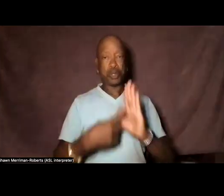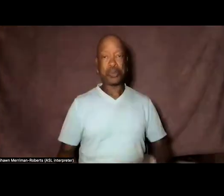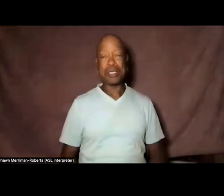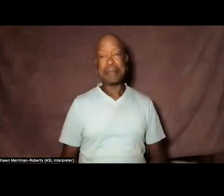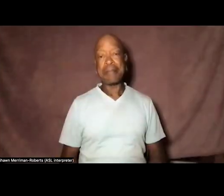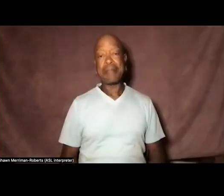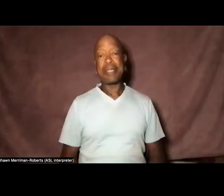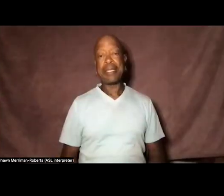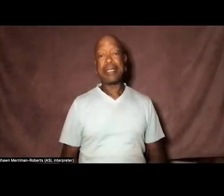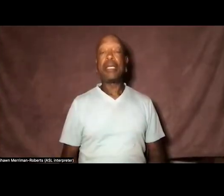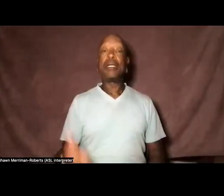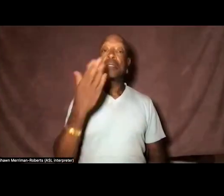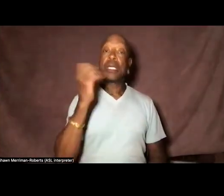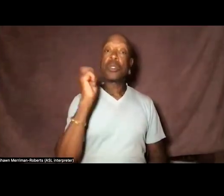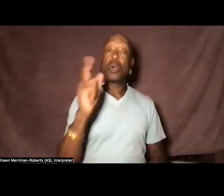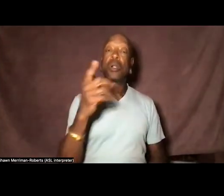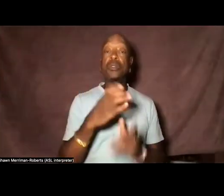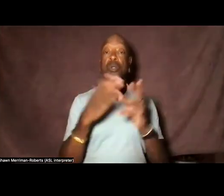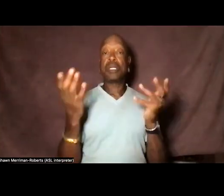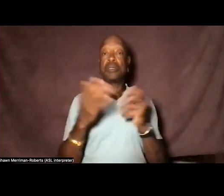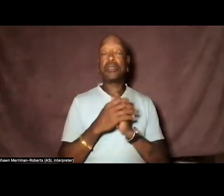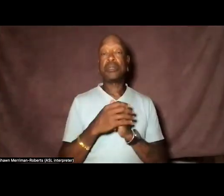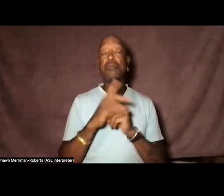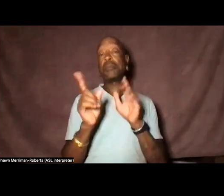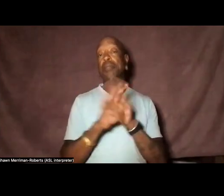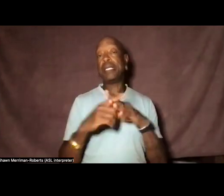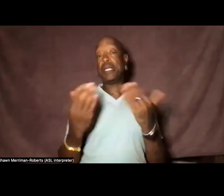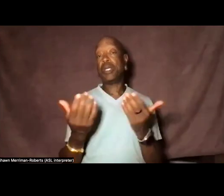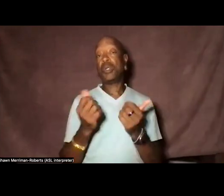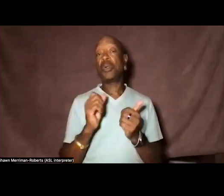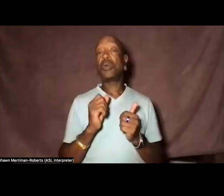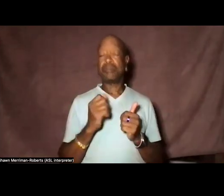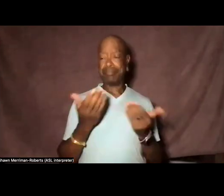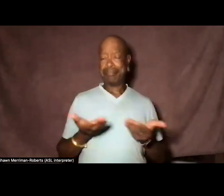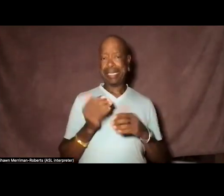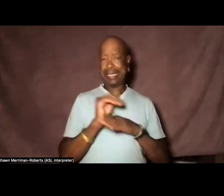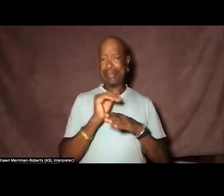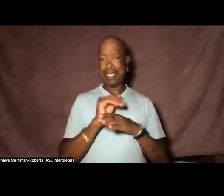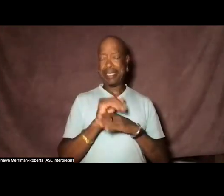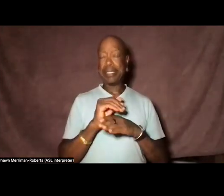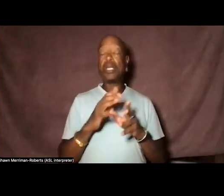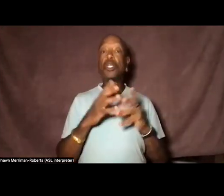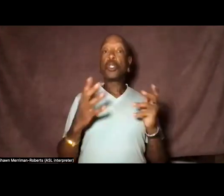that thank you all so so much for being here with us this evening a huge thanks to our co-sponsors